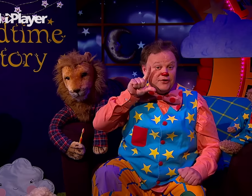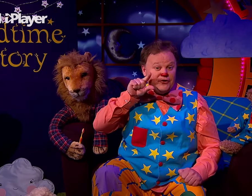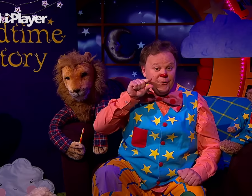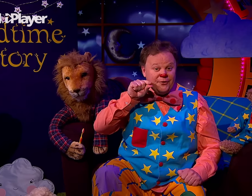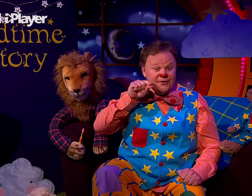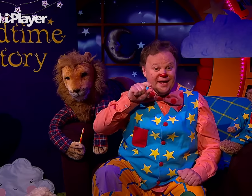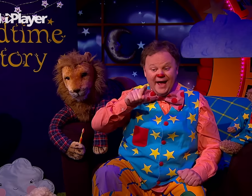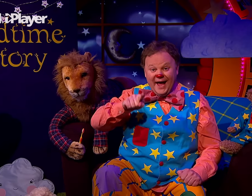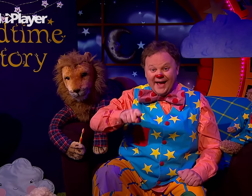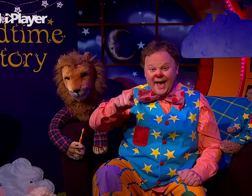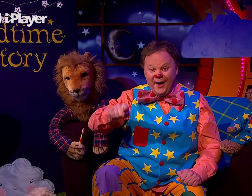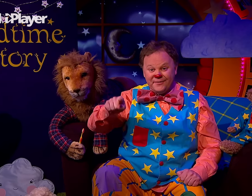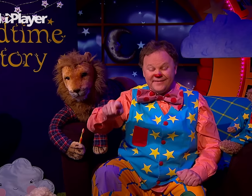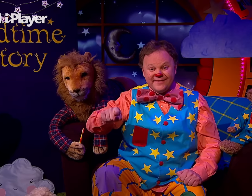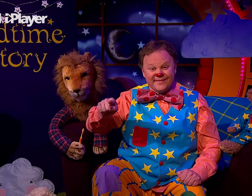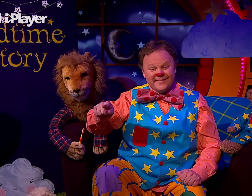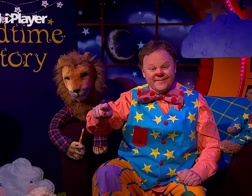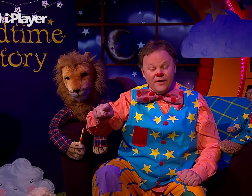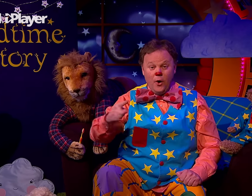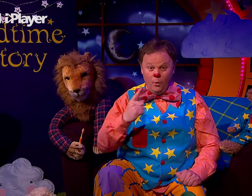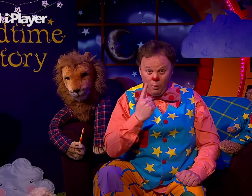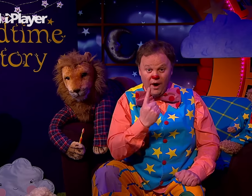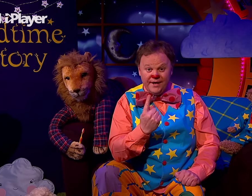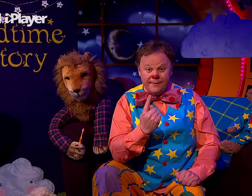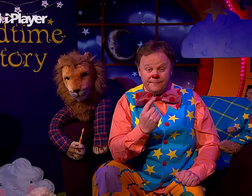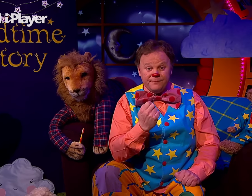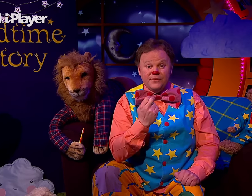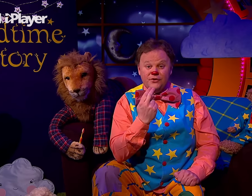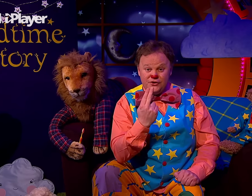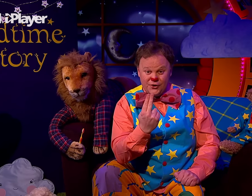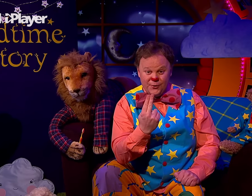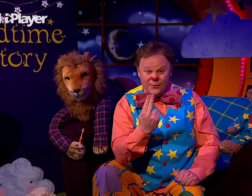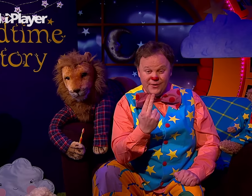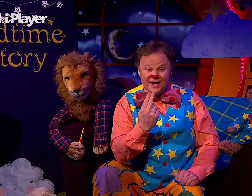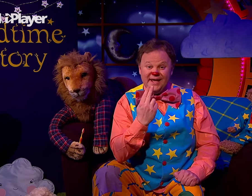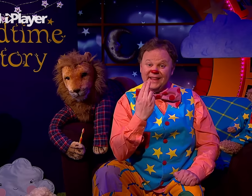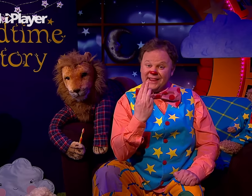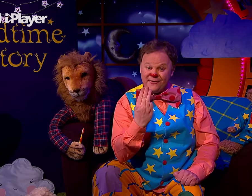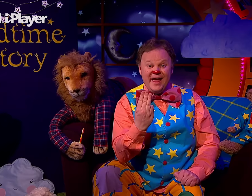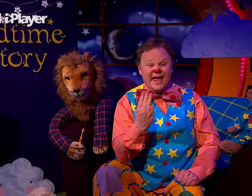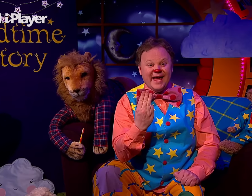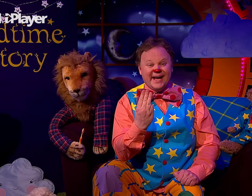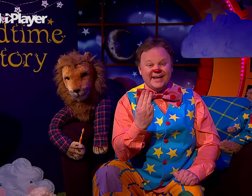the toucan counts one two three